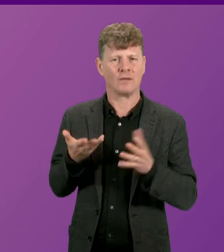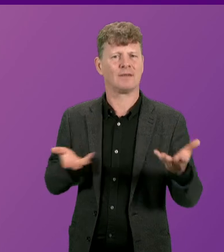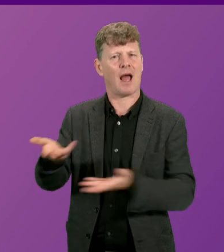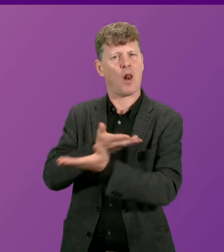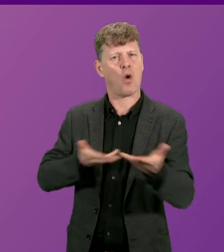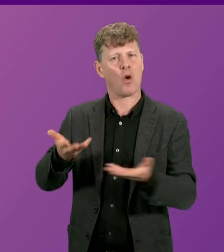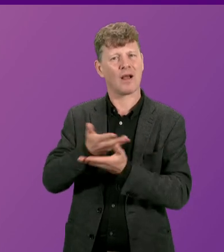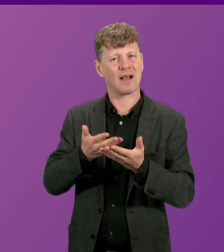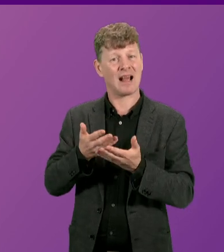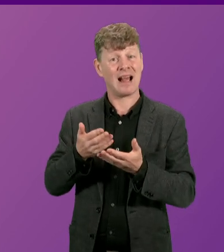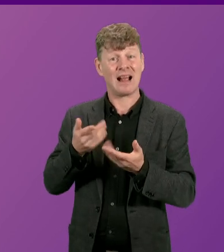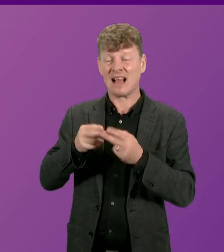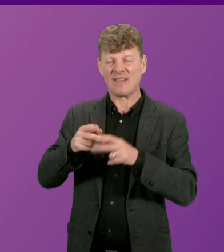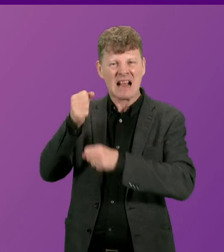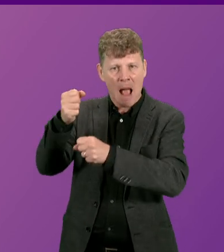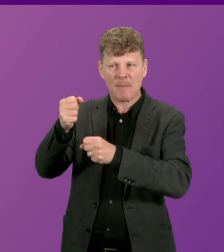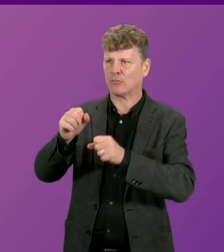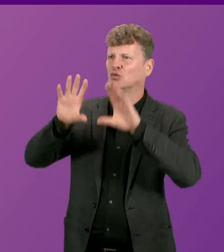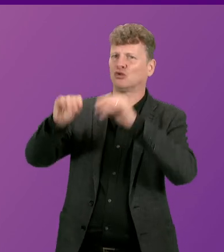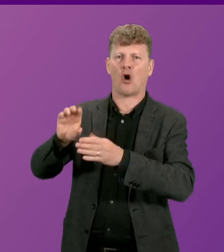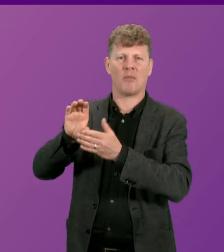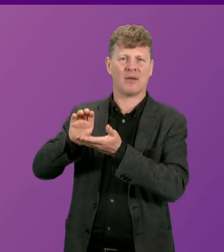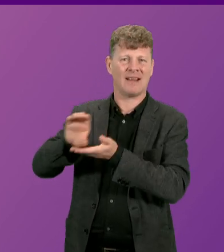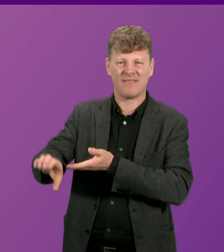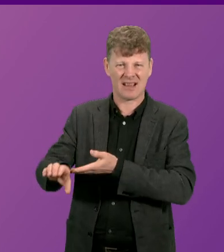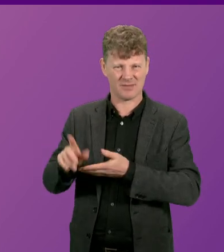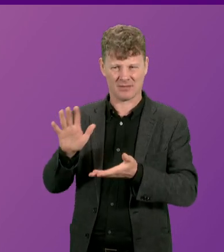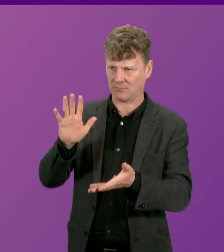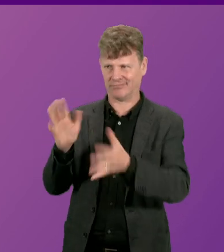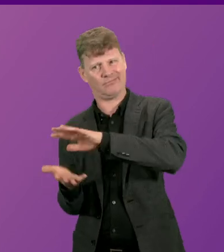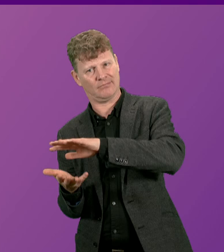that disinvestment campaigns are doing, which fundamentally undermines the sector and our